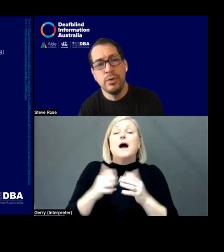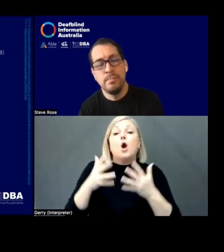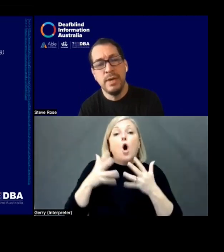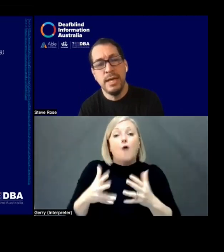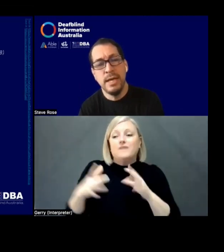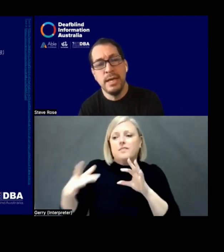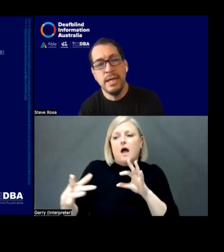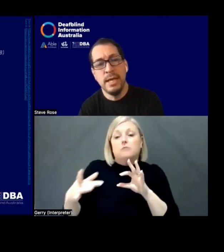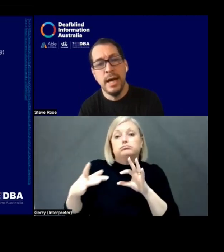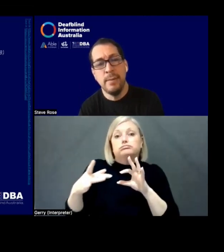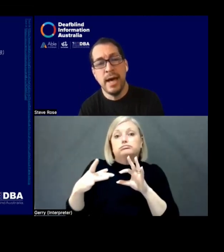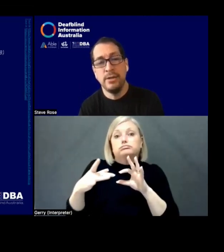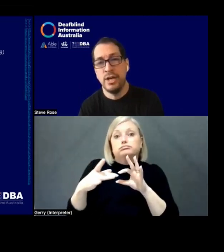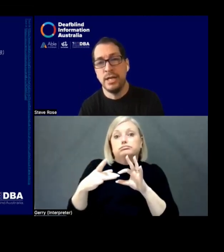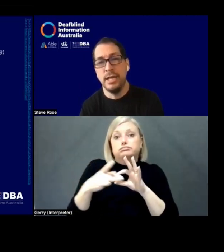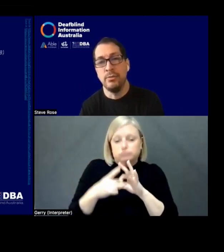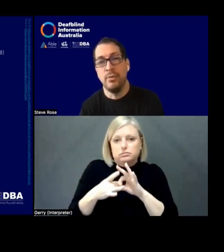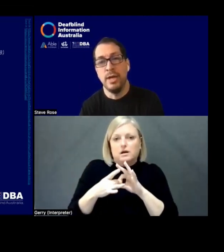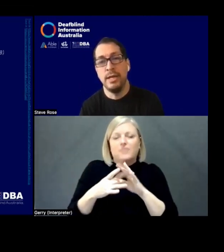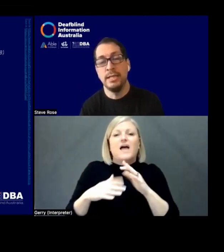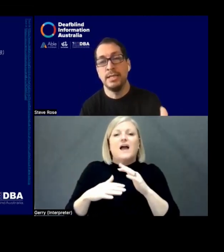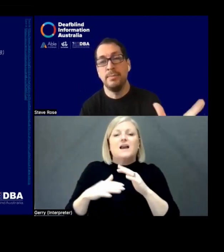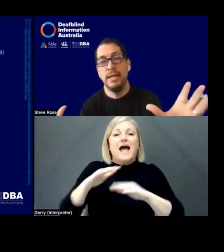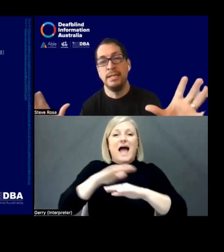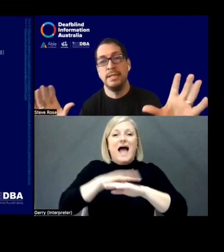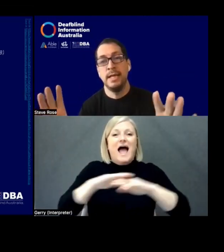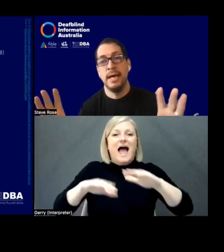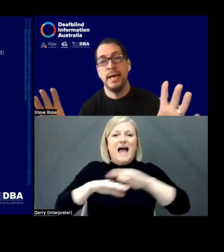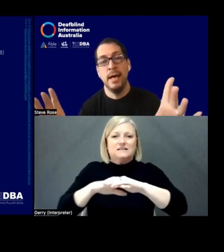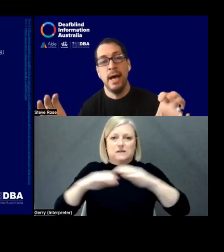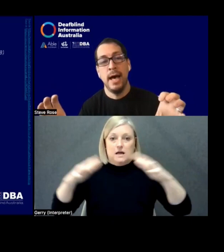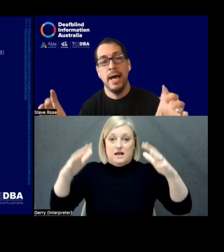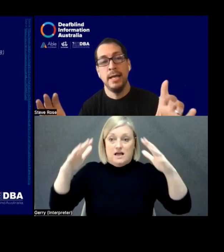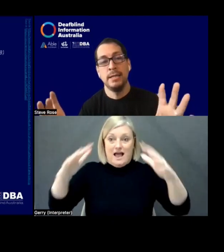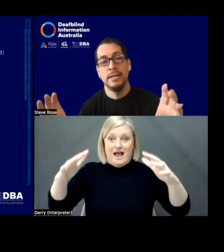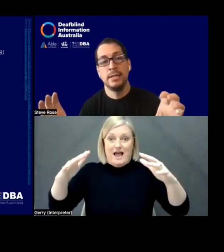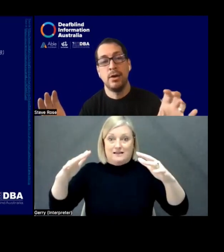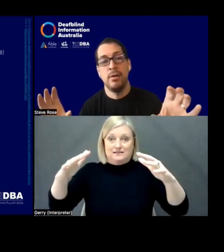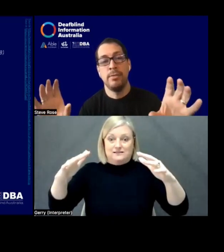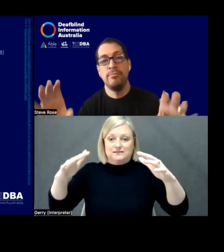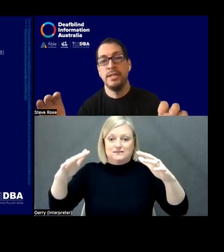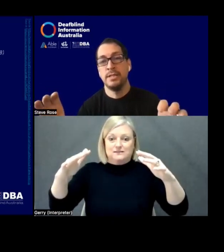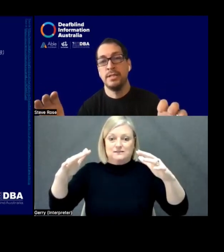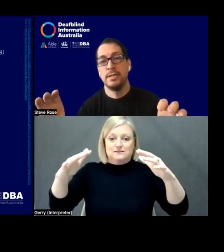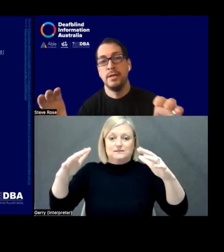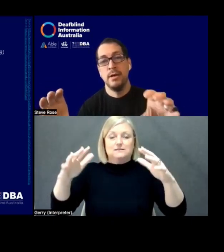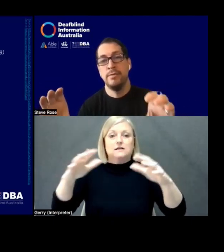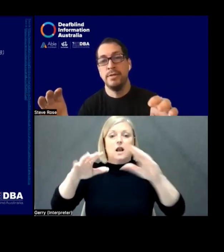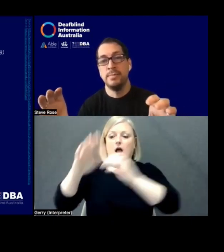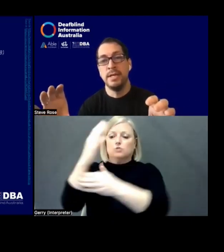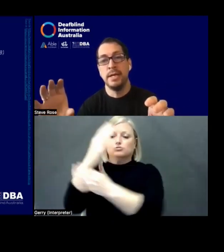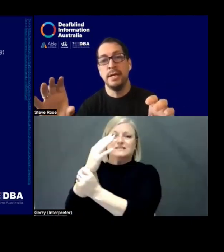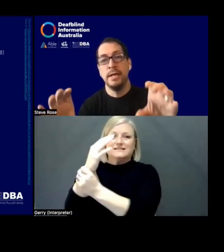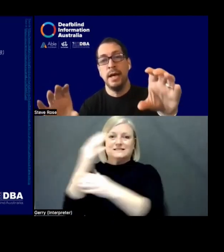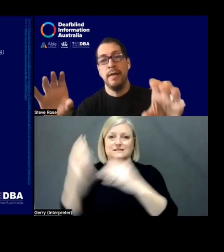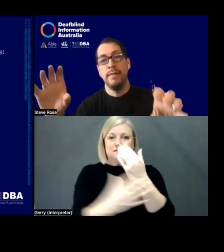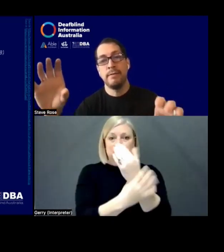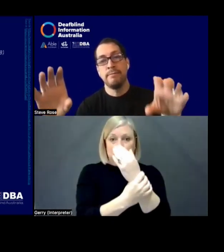would be hand tracking, where the listener places their hands on the wrists of the speaker and